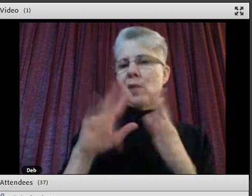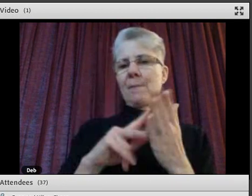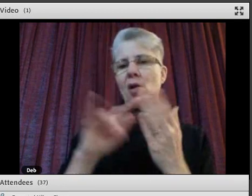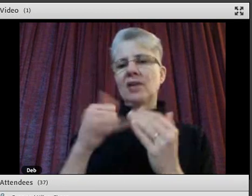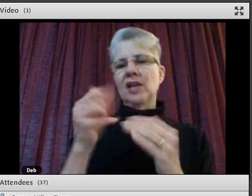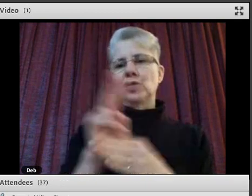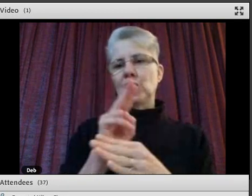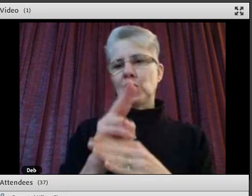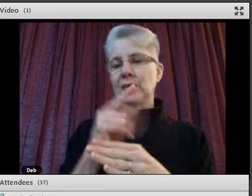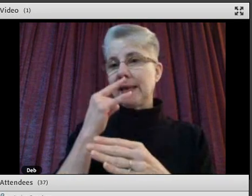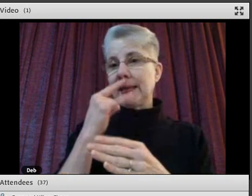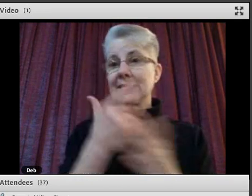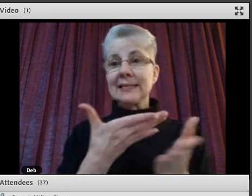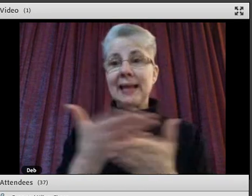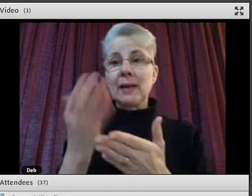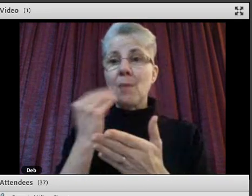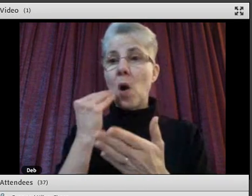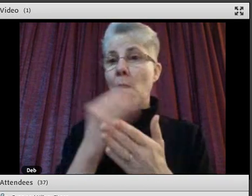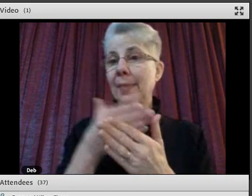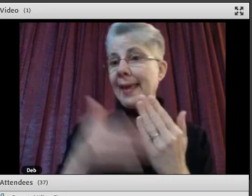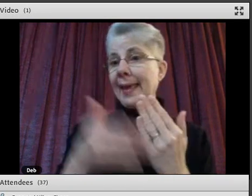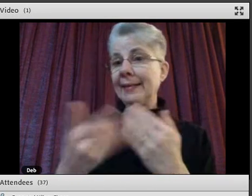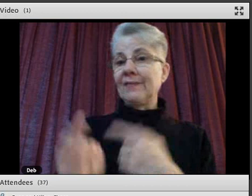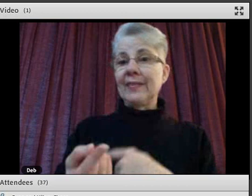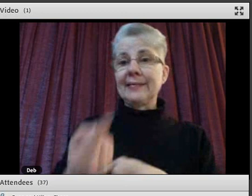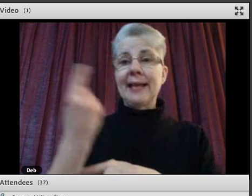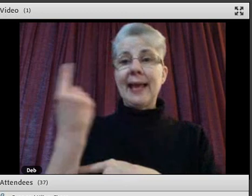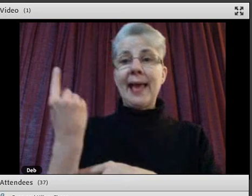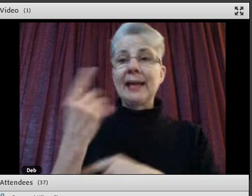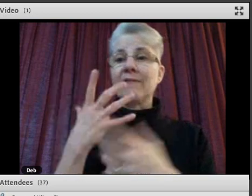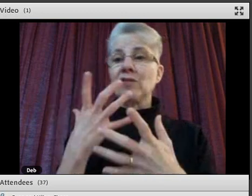And the kids can take them home at the end of the day. And if you have the biosphere, a lot of times,